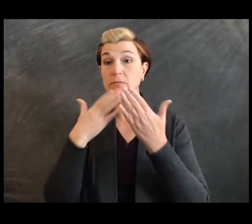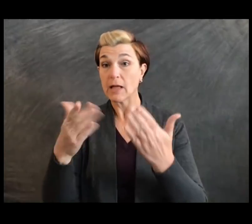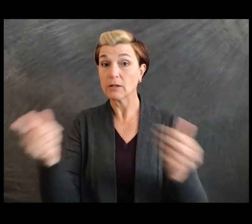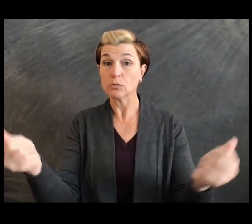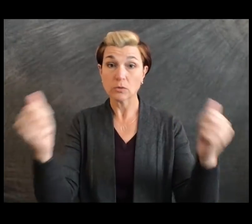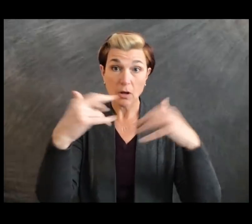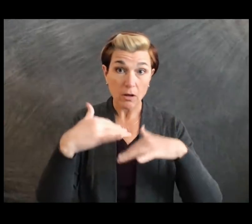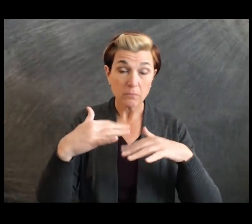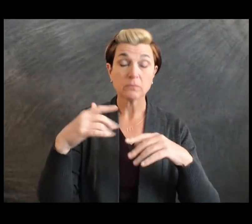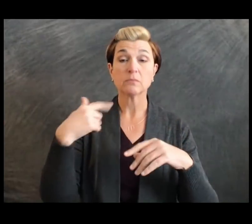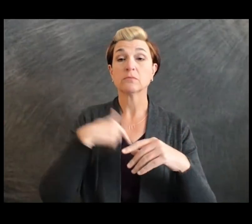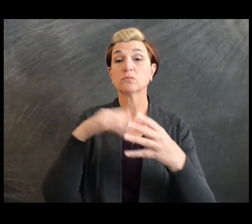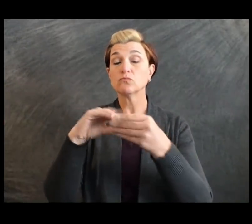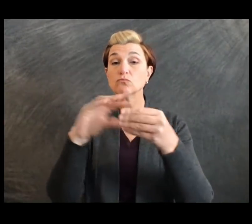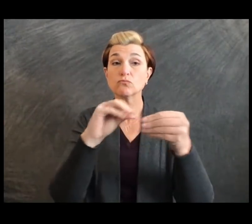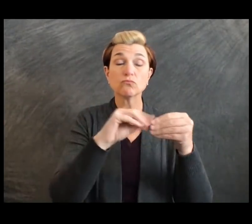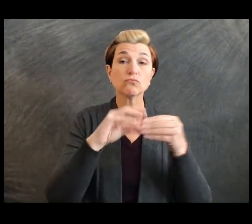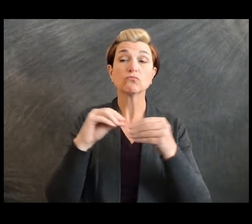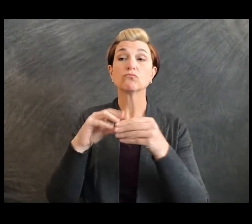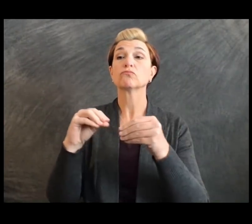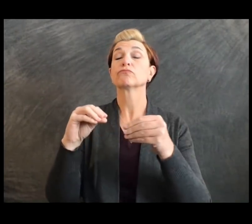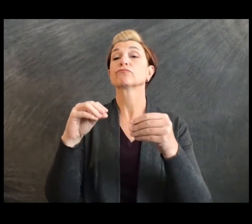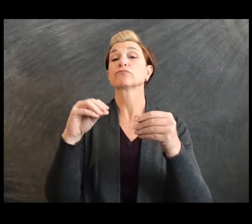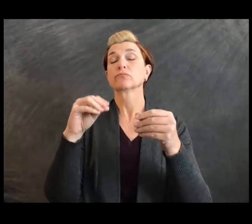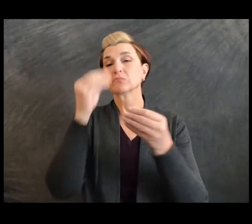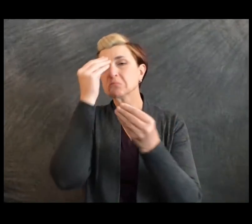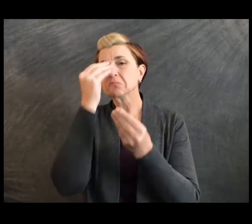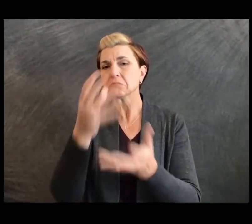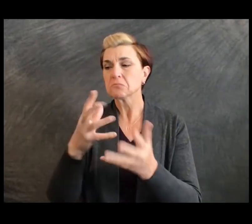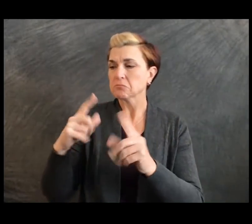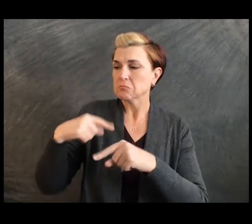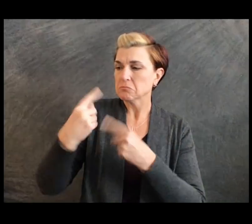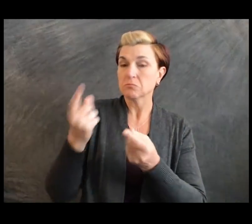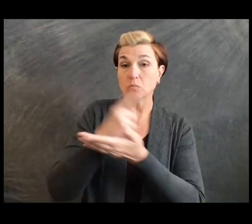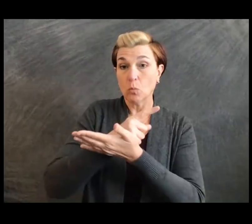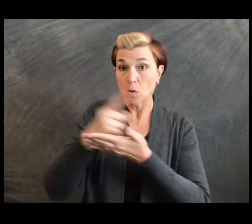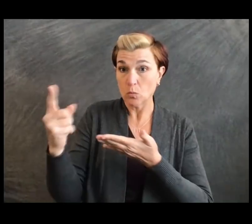made after a week of extraordinary mobilization in our war against the